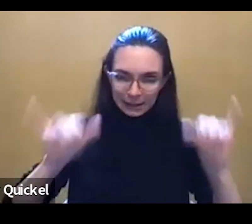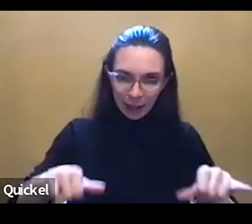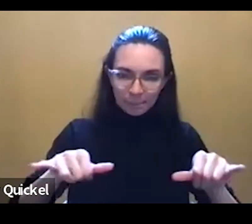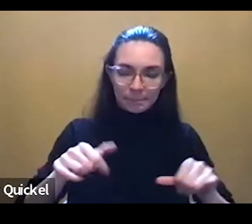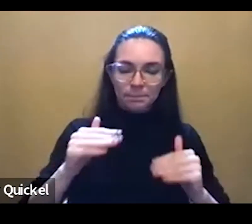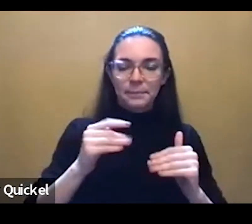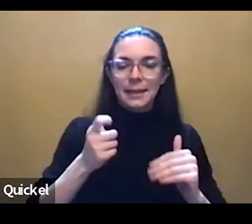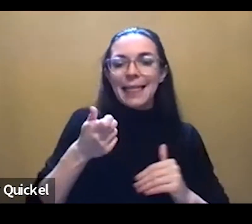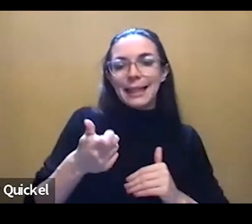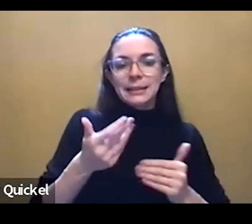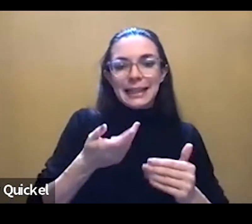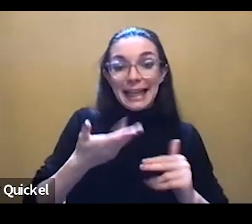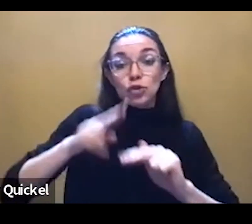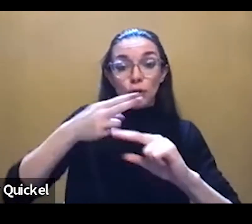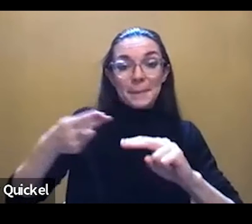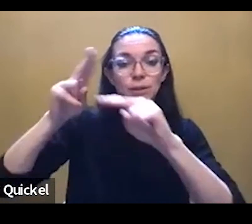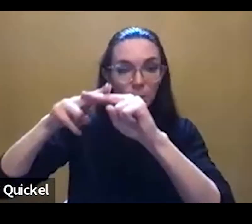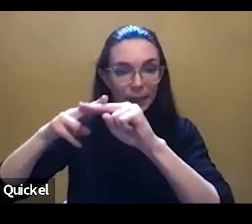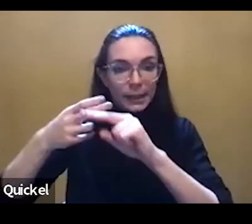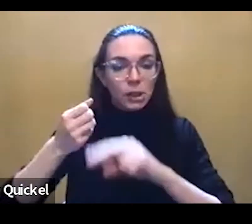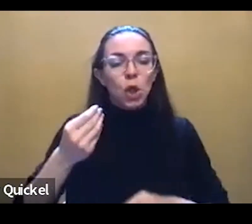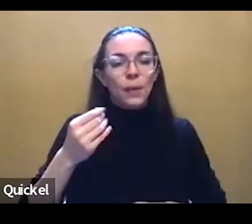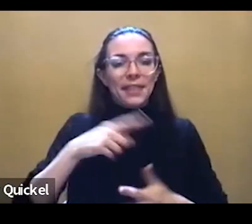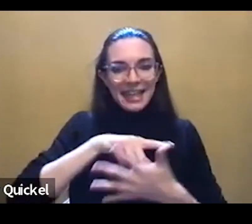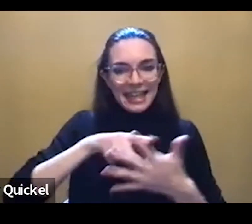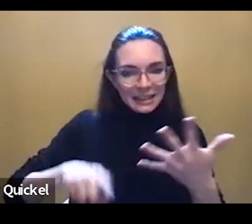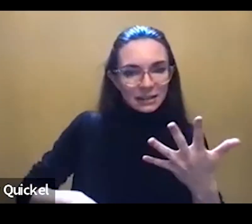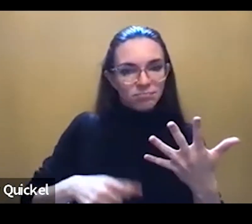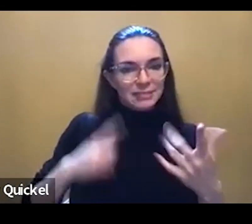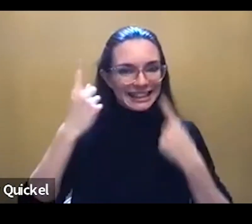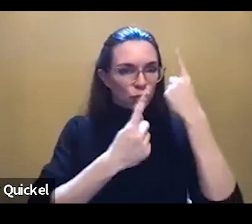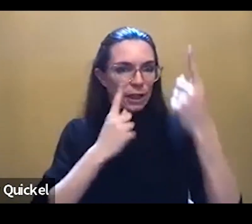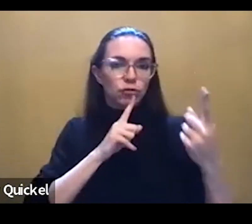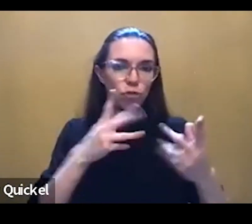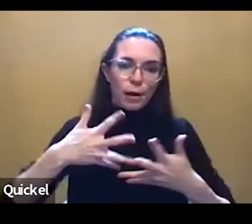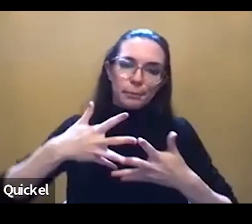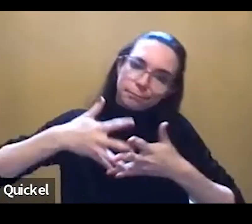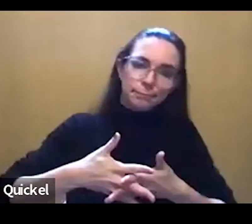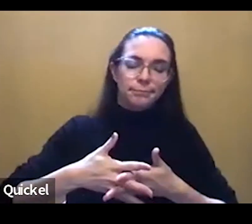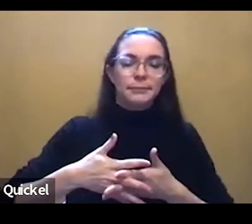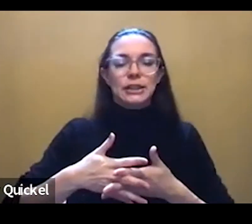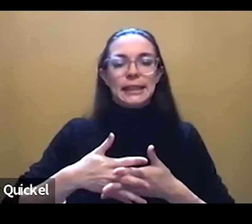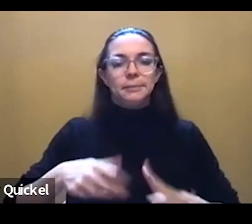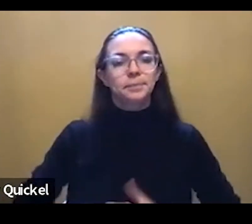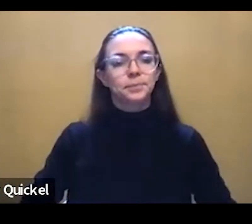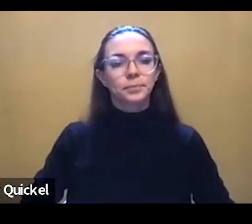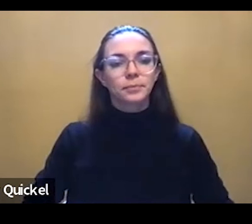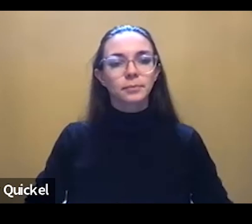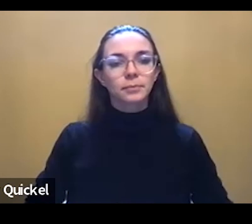incrementally, so these considerations are built in. I kind of -- by the way, there were questions about